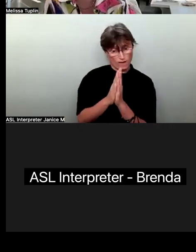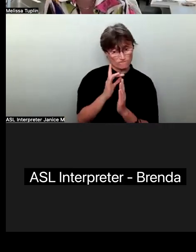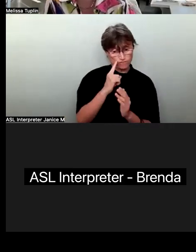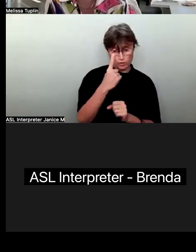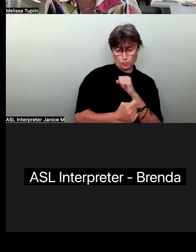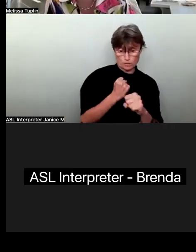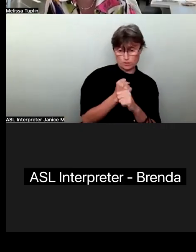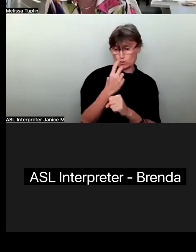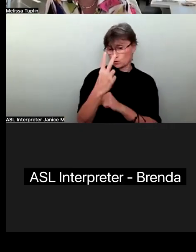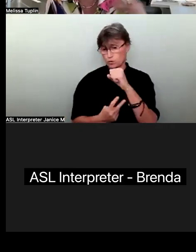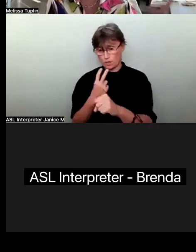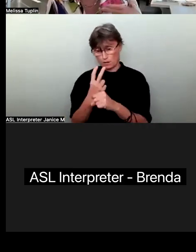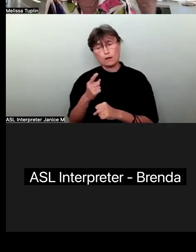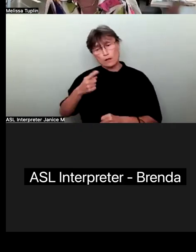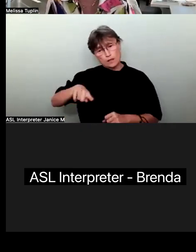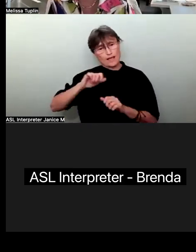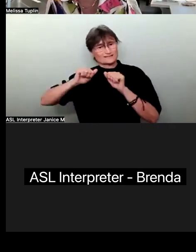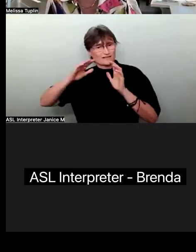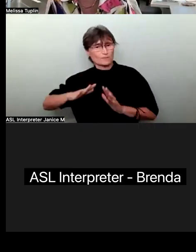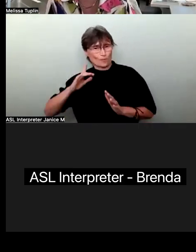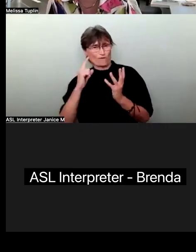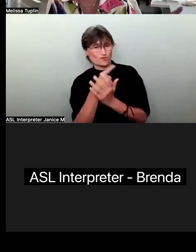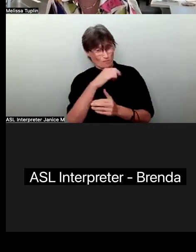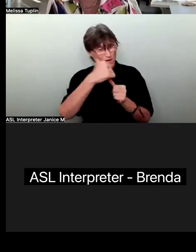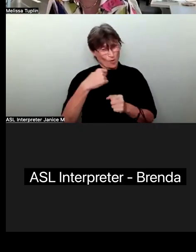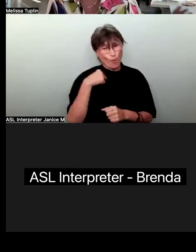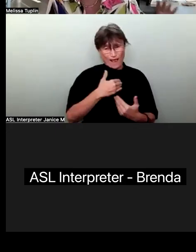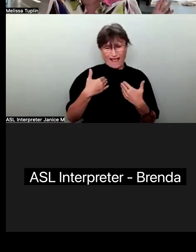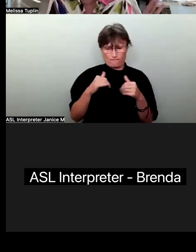the standing committee will review your application again in 2028,